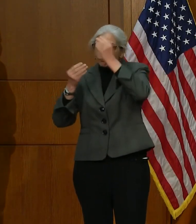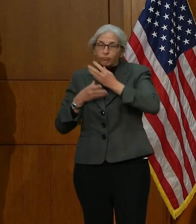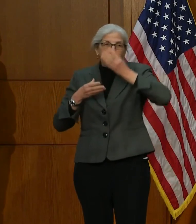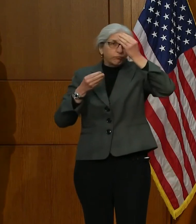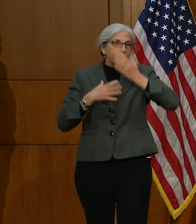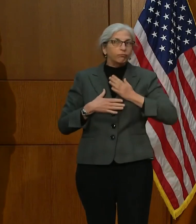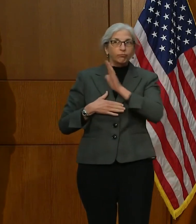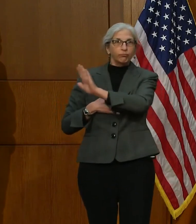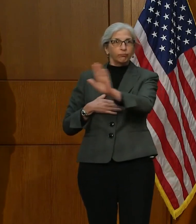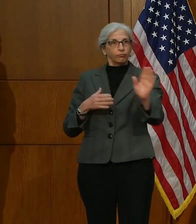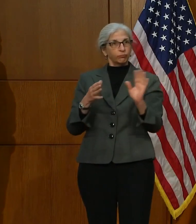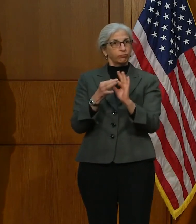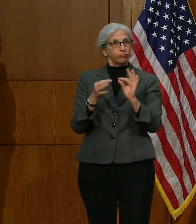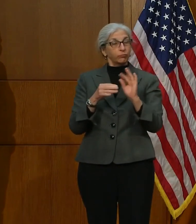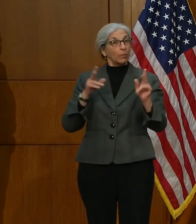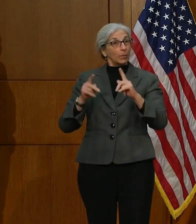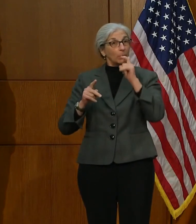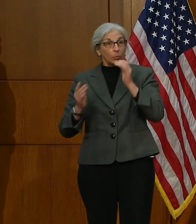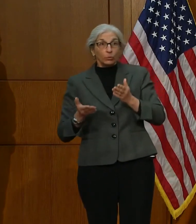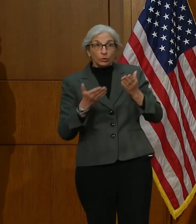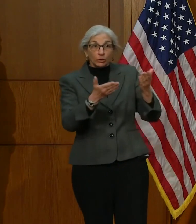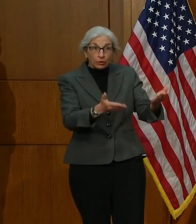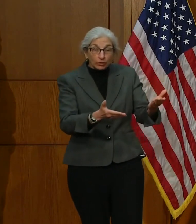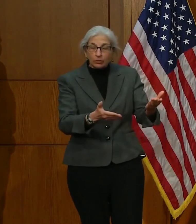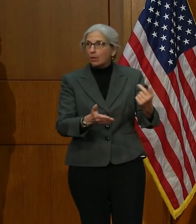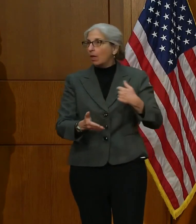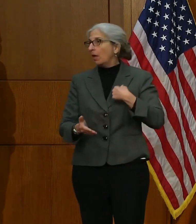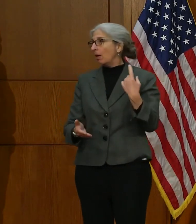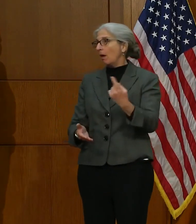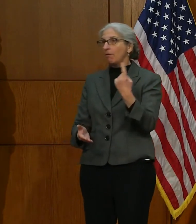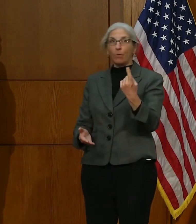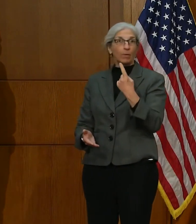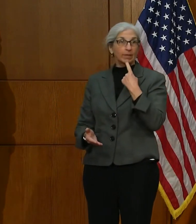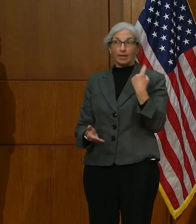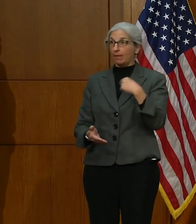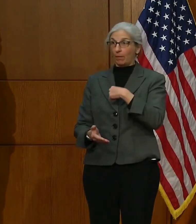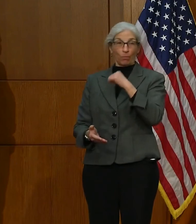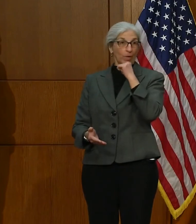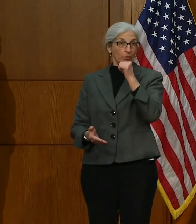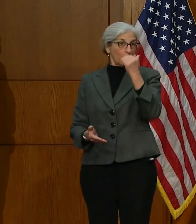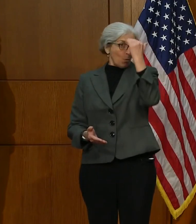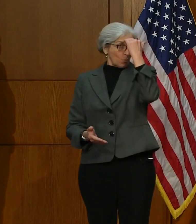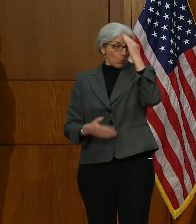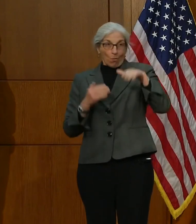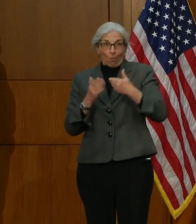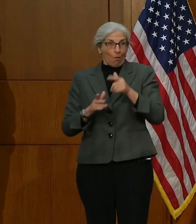DIFFERENT PEOPLE AS I'M SURE YOU DO THROUGHOUT OUR COMMONWEALTH PEOPLE THAT. THAT